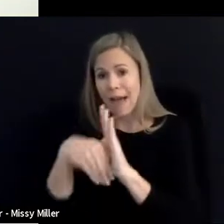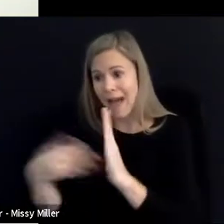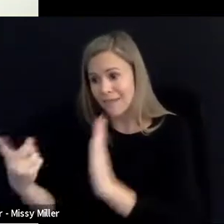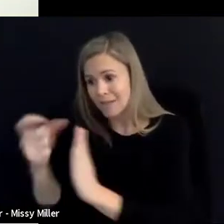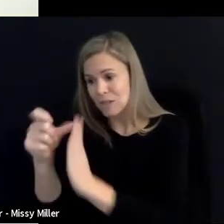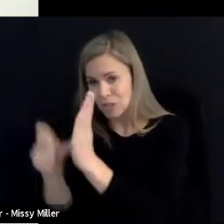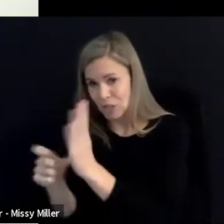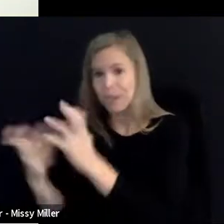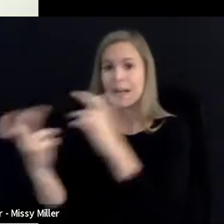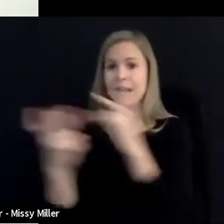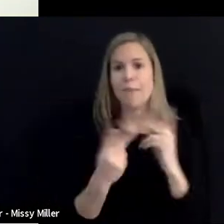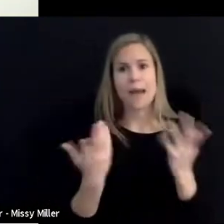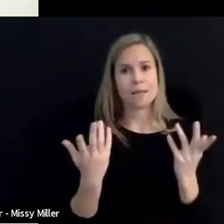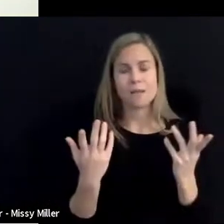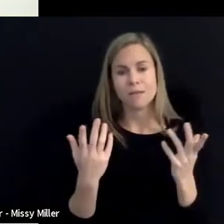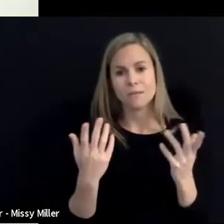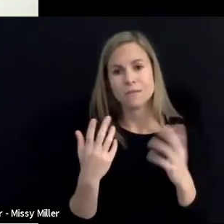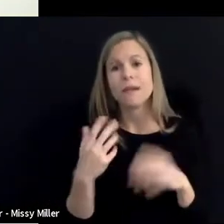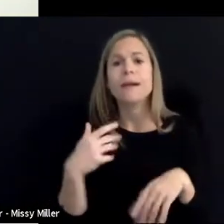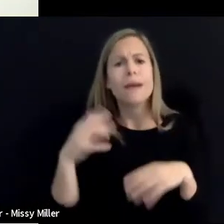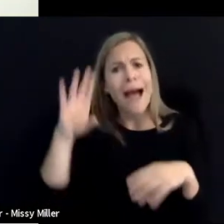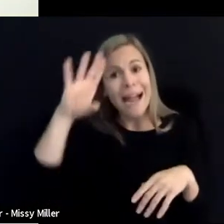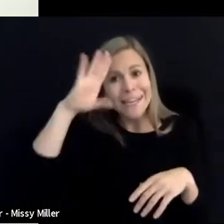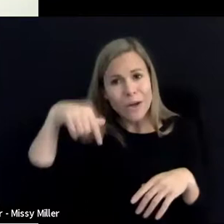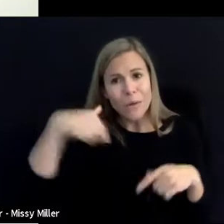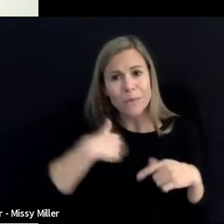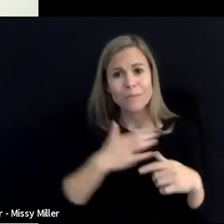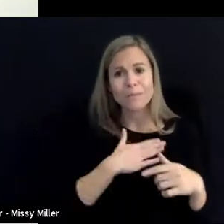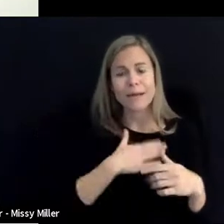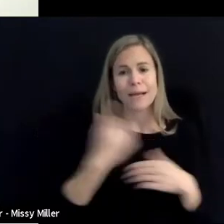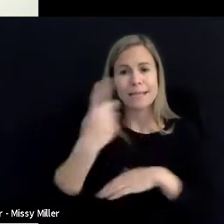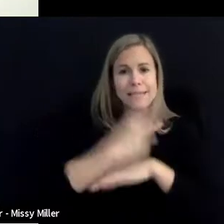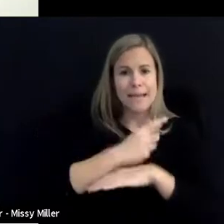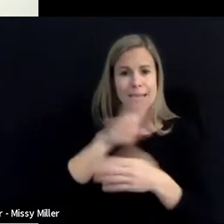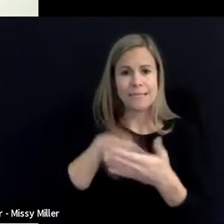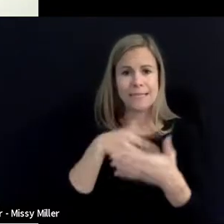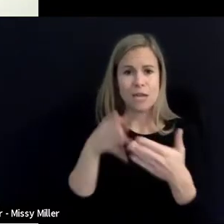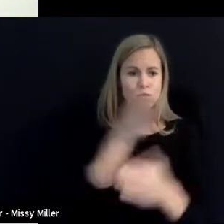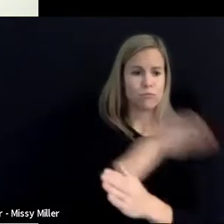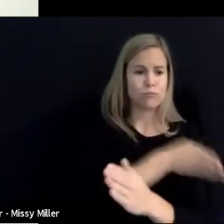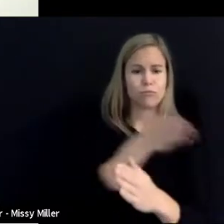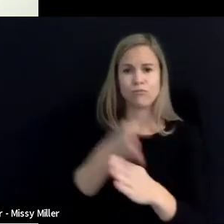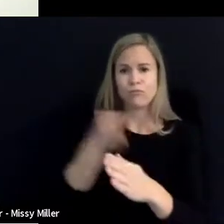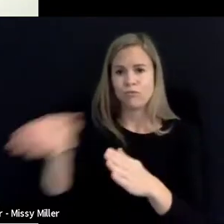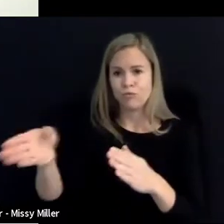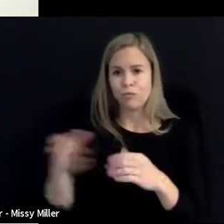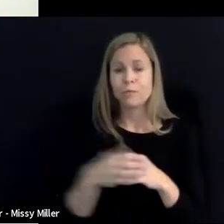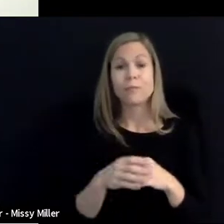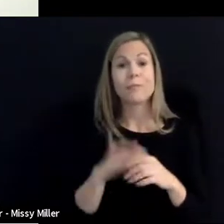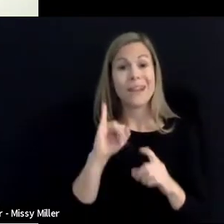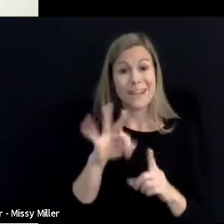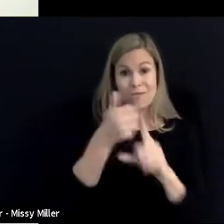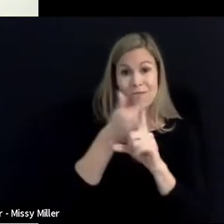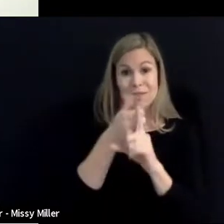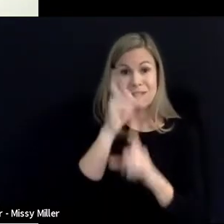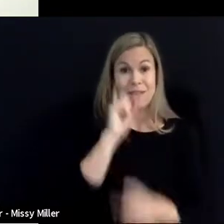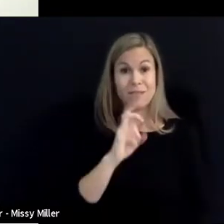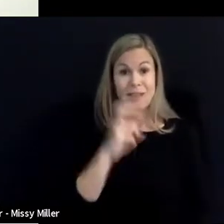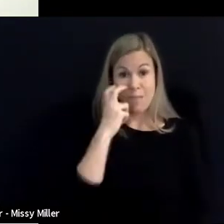But I know about these things, right? But if you're deaf-blind, are you aware of what's happening right now?